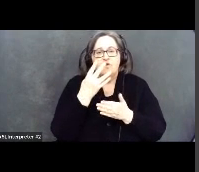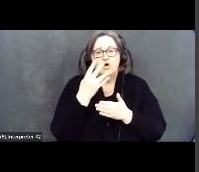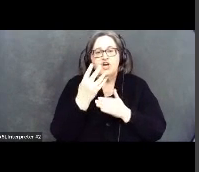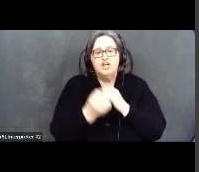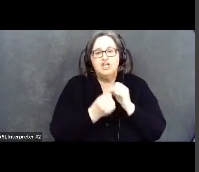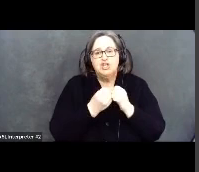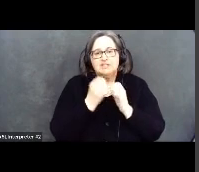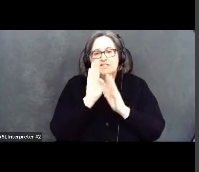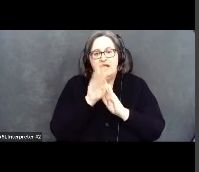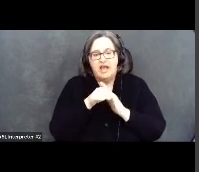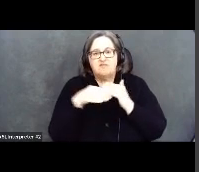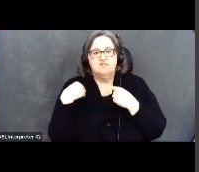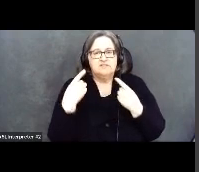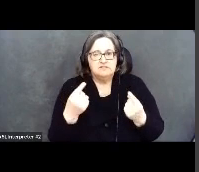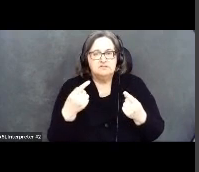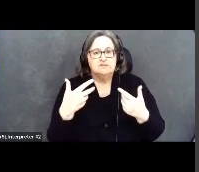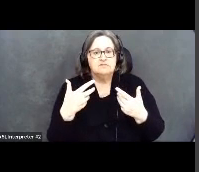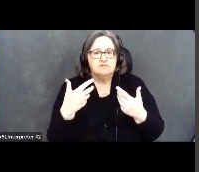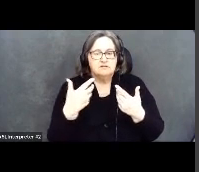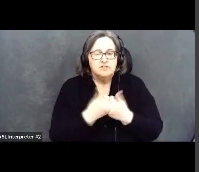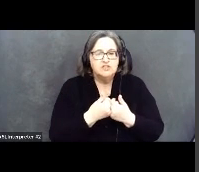Sending him to OT to button a button or zip up a shirt